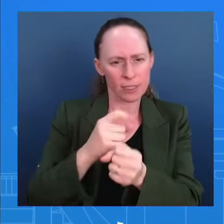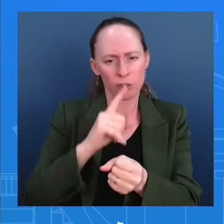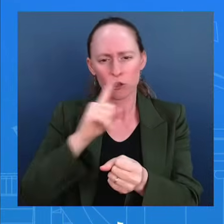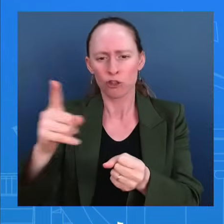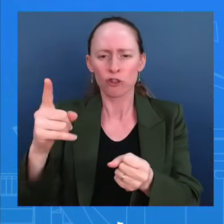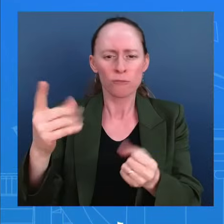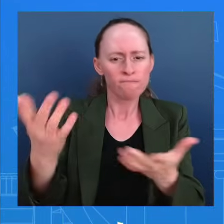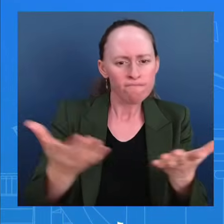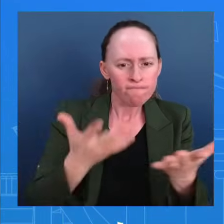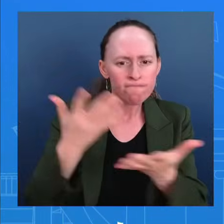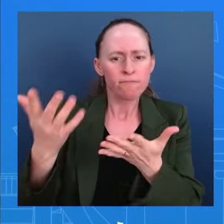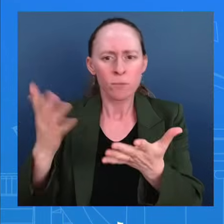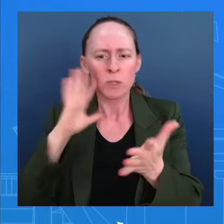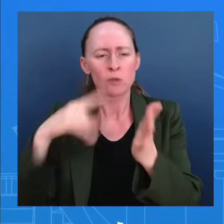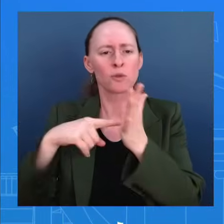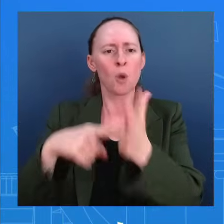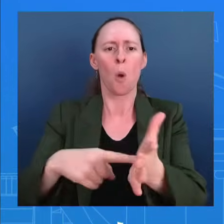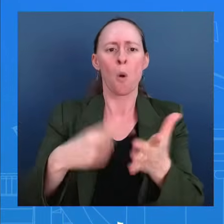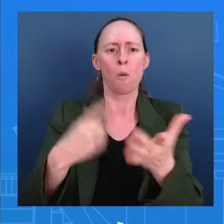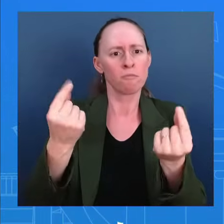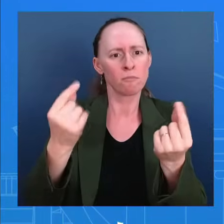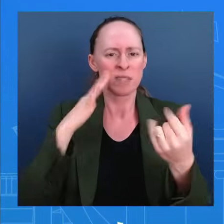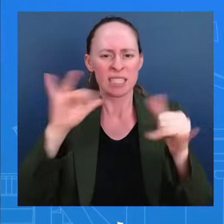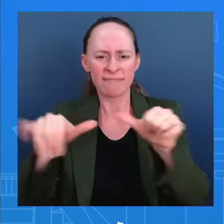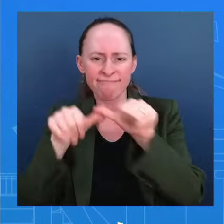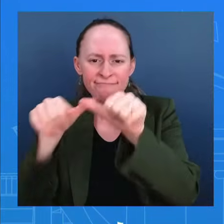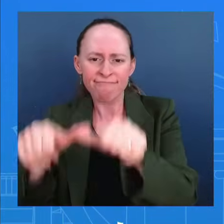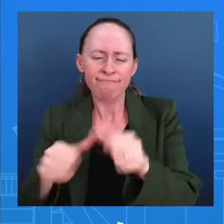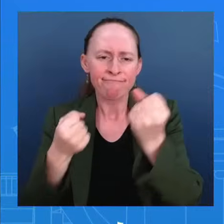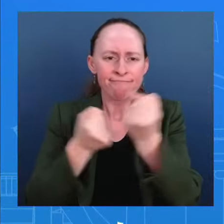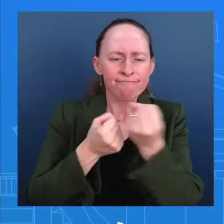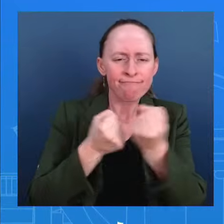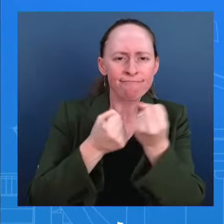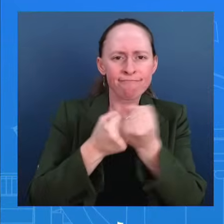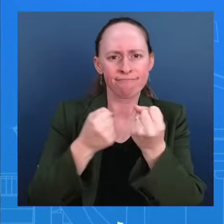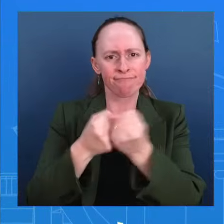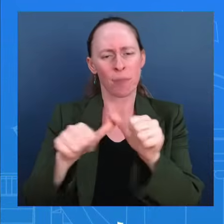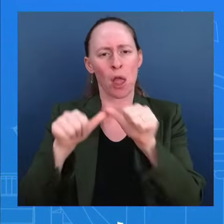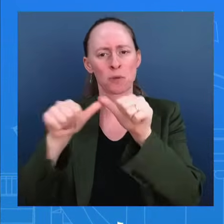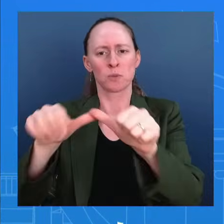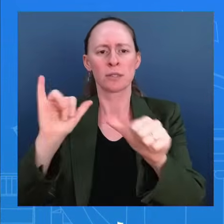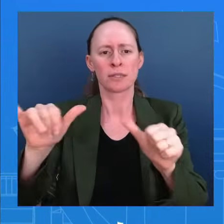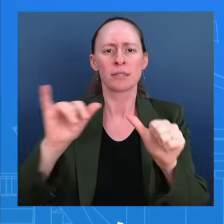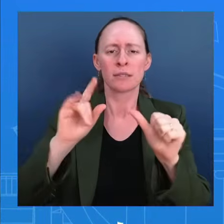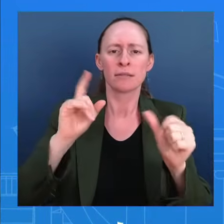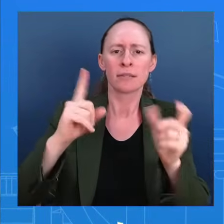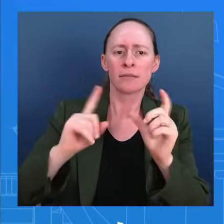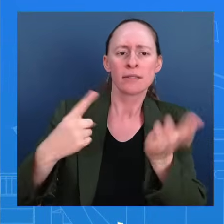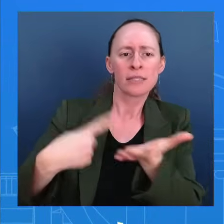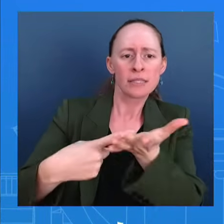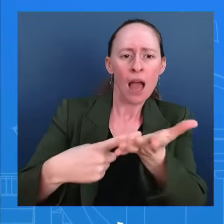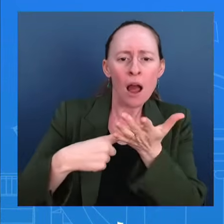we're going to continue to have those discussions with Israel on how they're going to respond after Iran's attack last week.